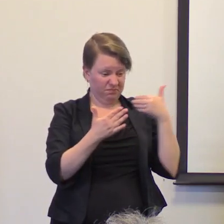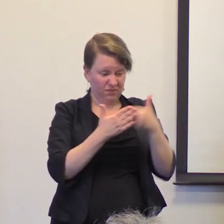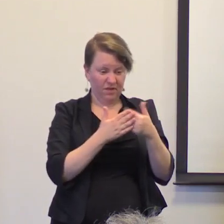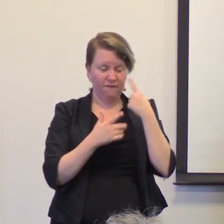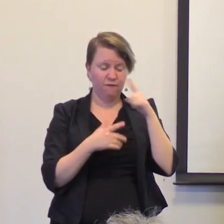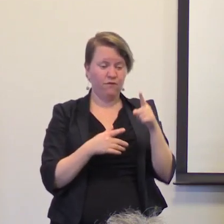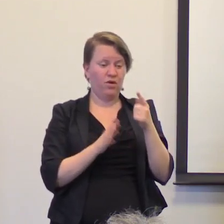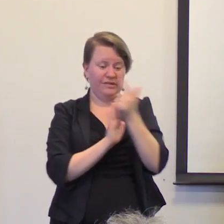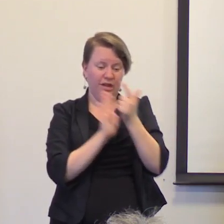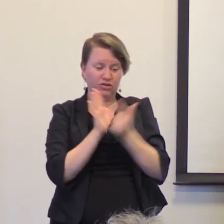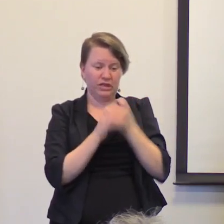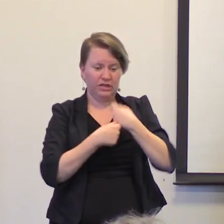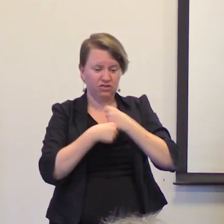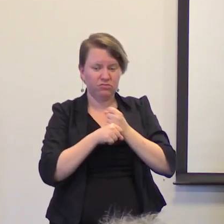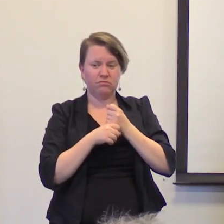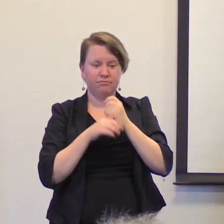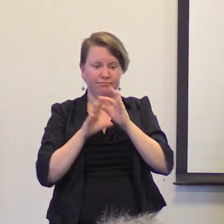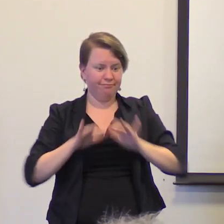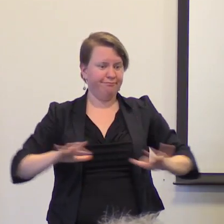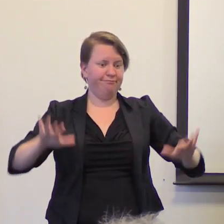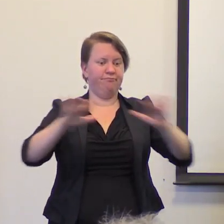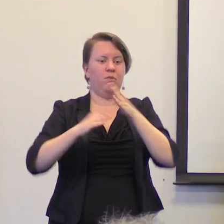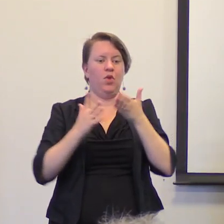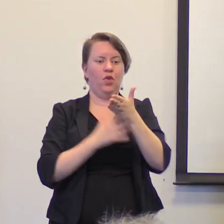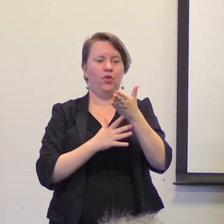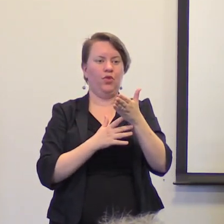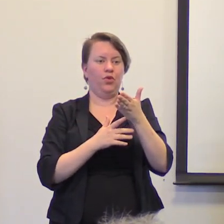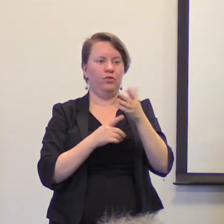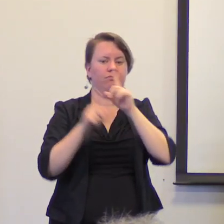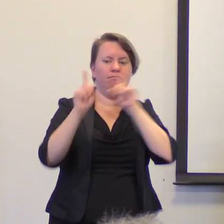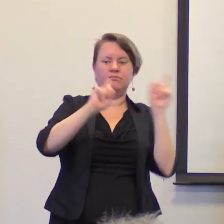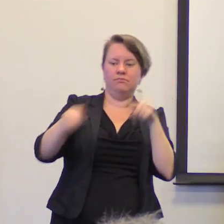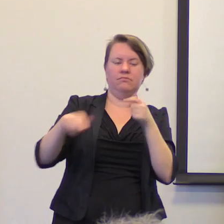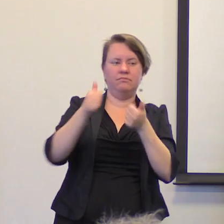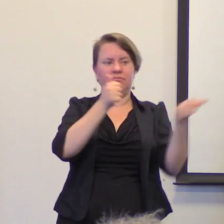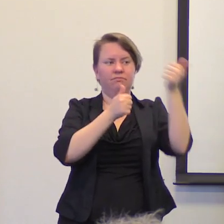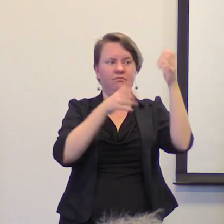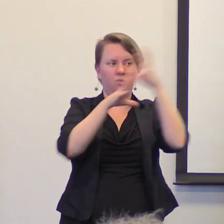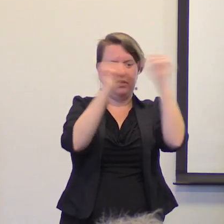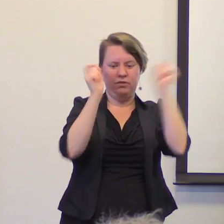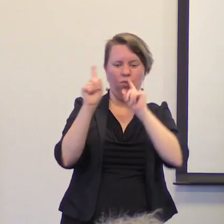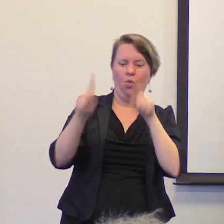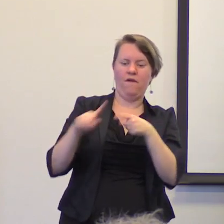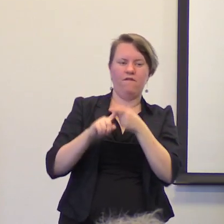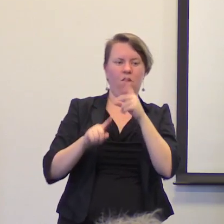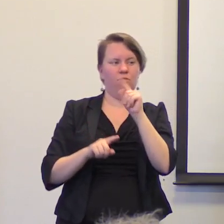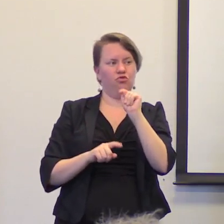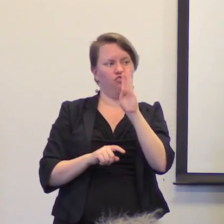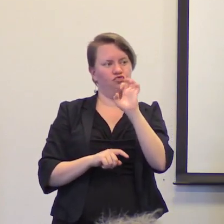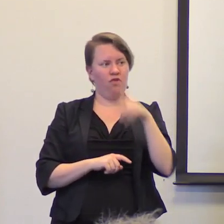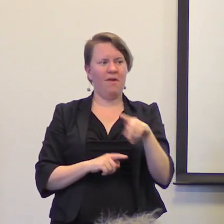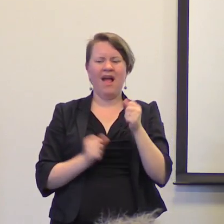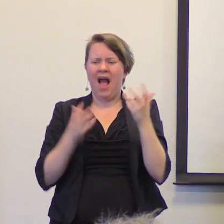that's been going around, it's all been through executive orders from Donald Trump. So I guess my question is how much power does he actually have?